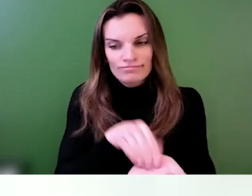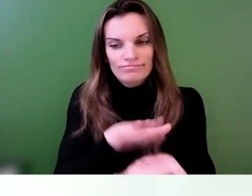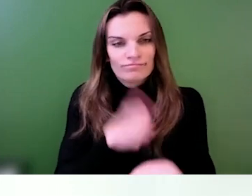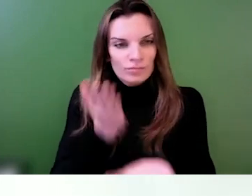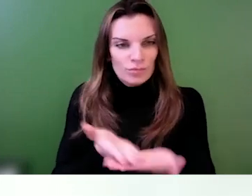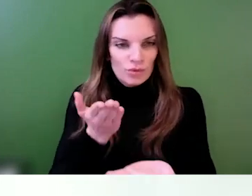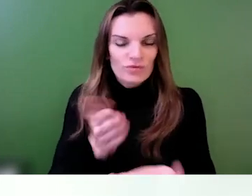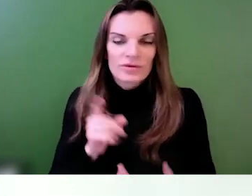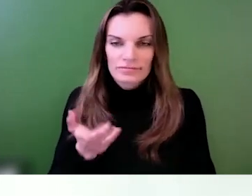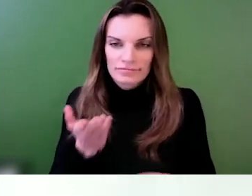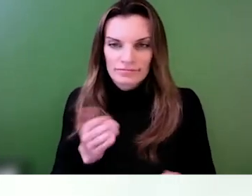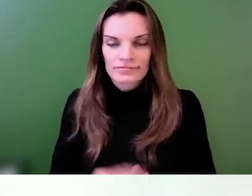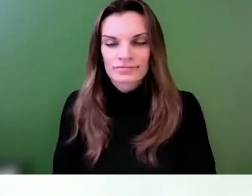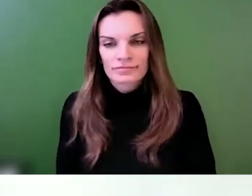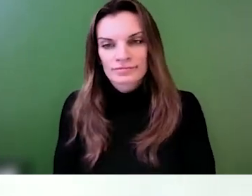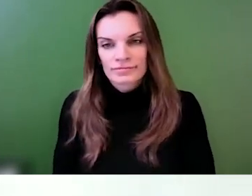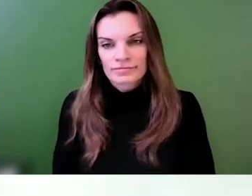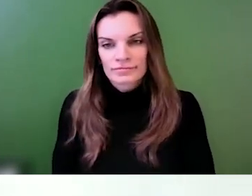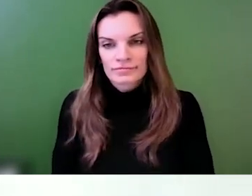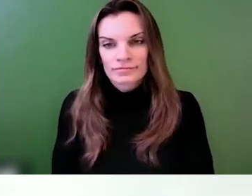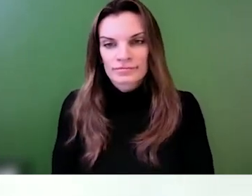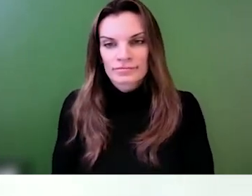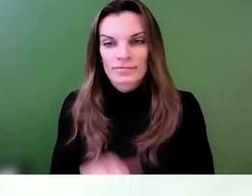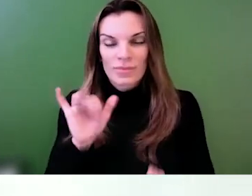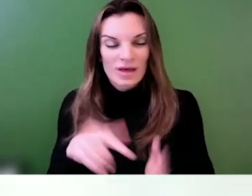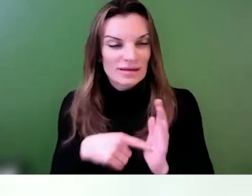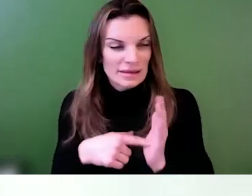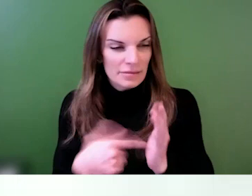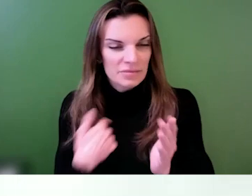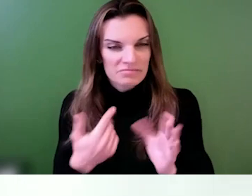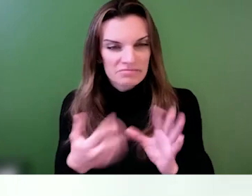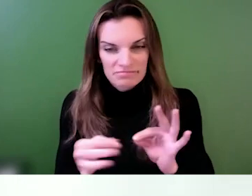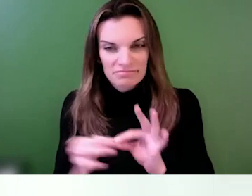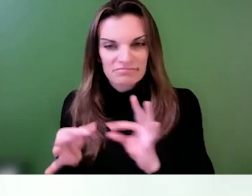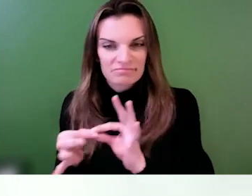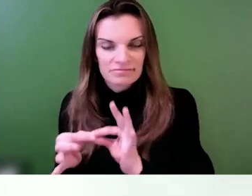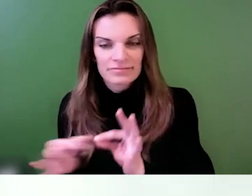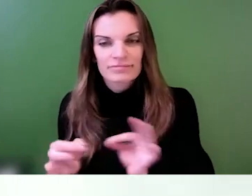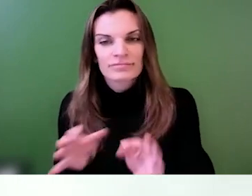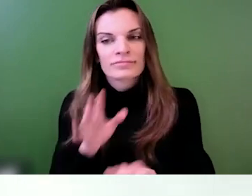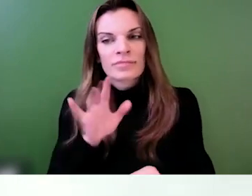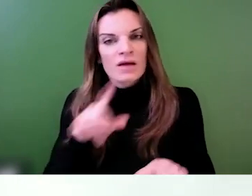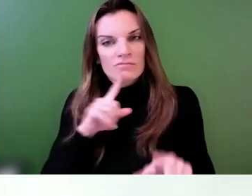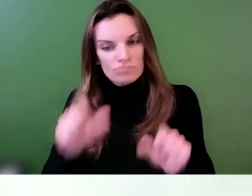And so as we are thinking about these examples and just generally about reasonable accommodations and long COVID,